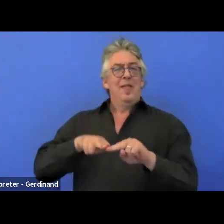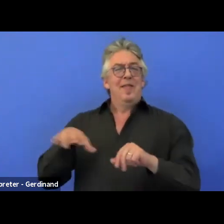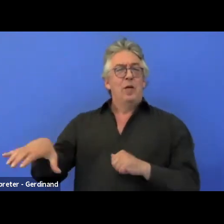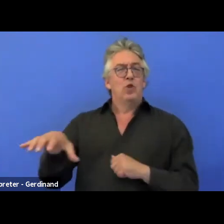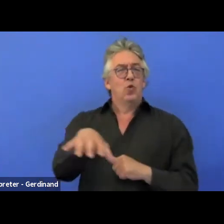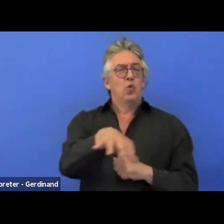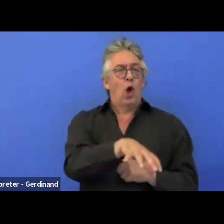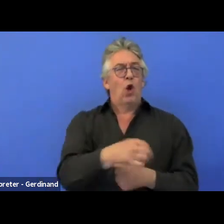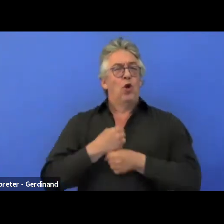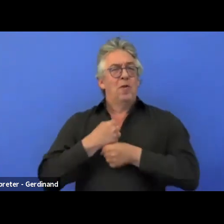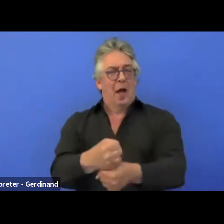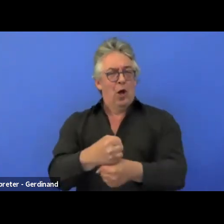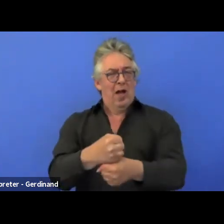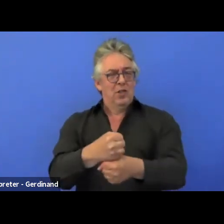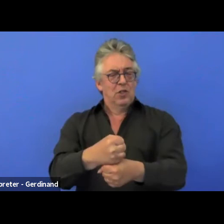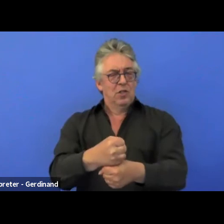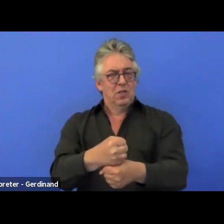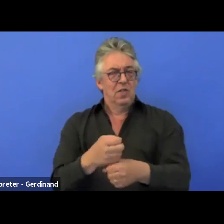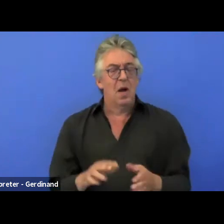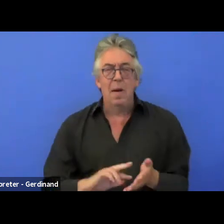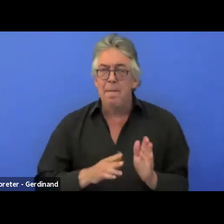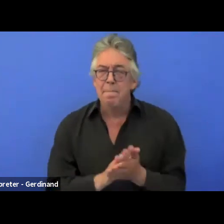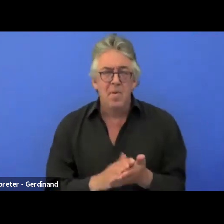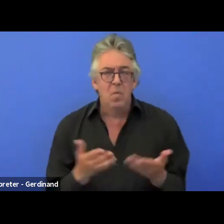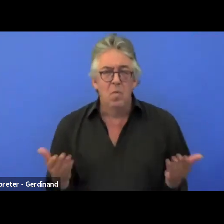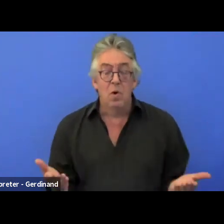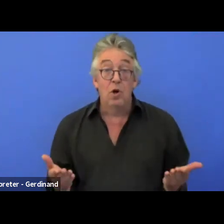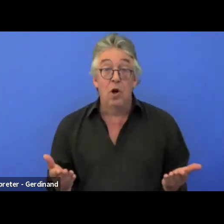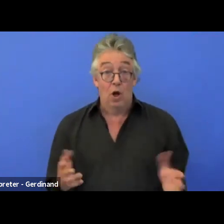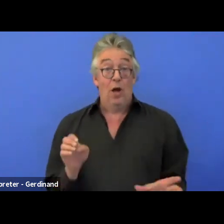It means that although we are in the presence of a European Standard